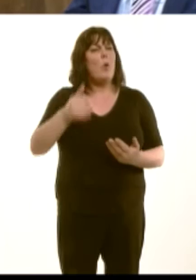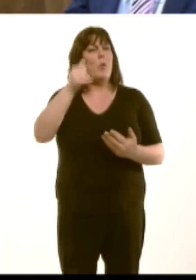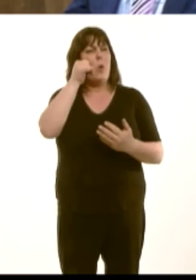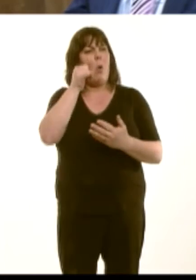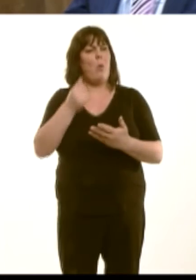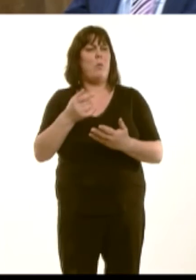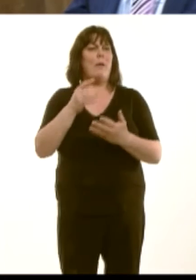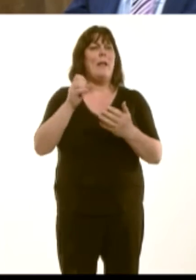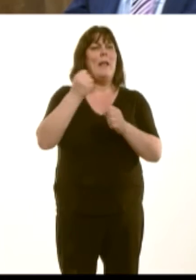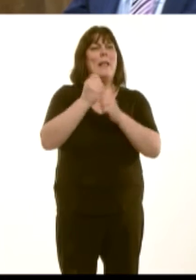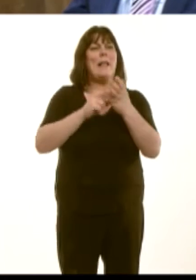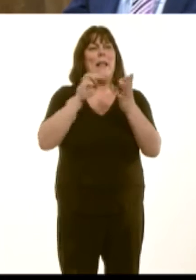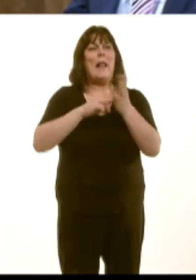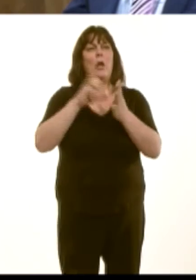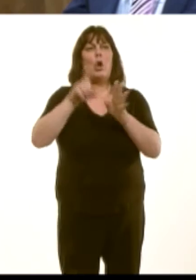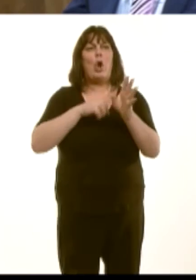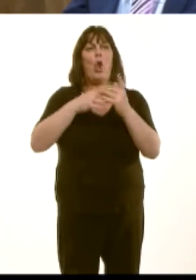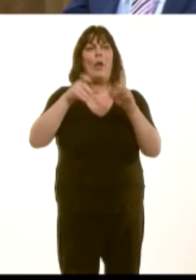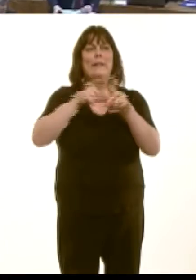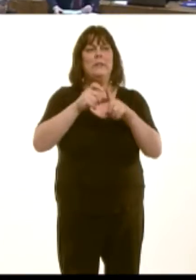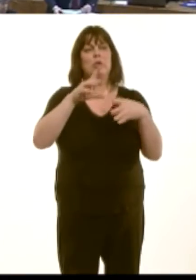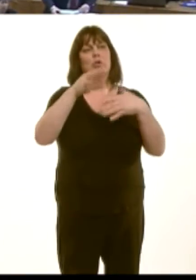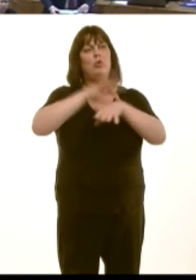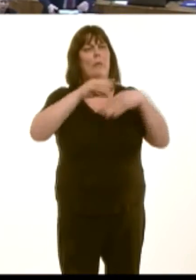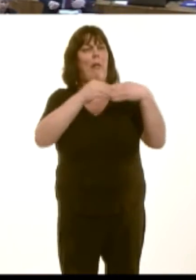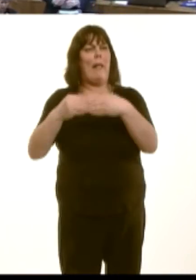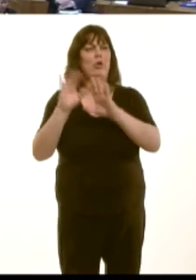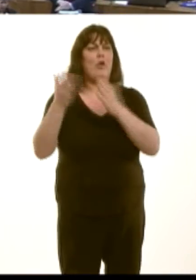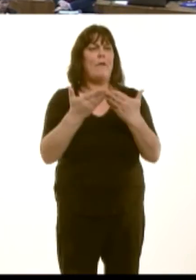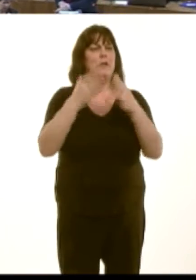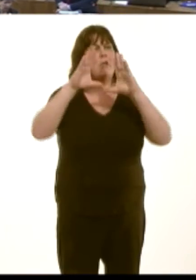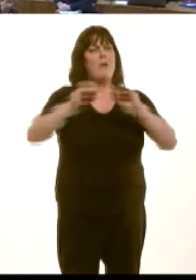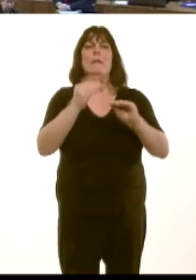purely temporary. Llyr Gruffydd: Yn sicr, mae galwadau dianghenraid yn cyfrannu at y broblem, ond, wrth gwrs,